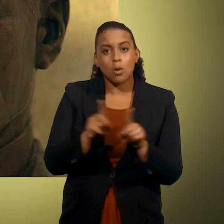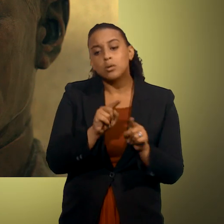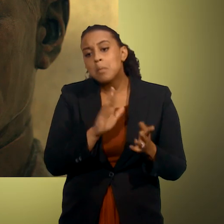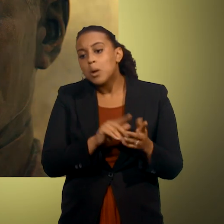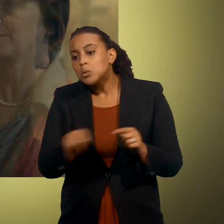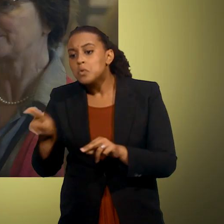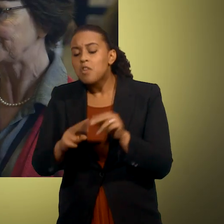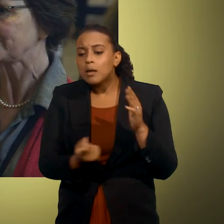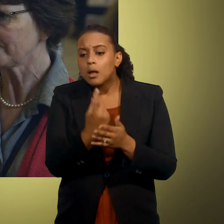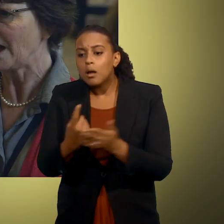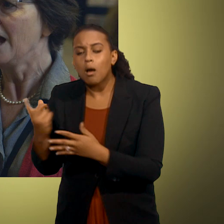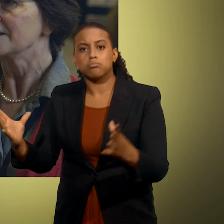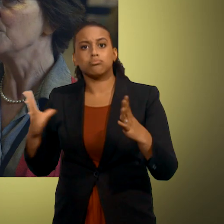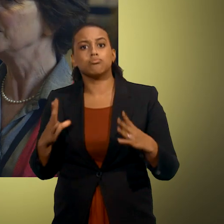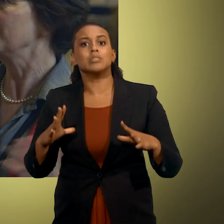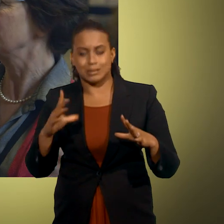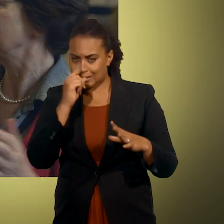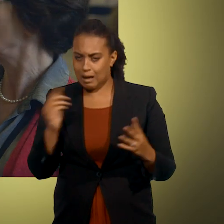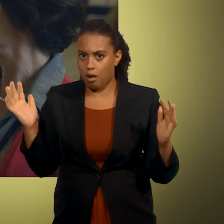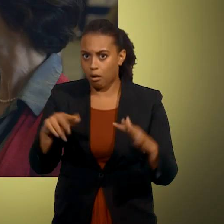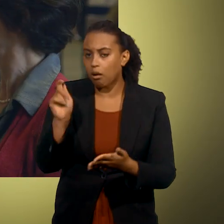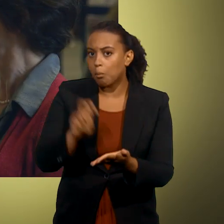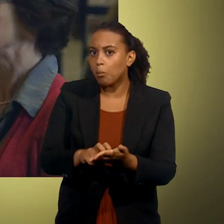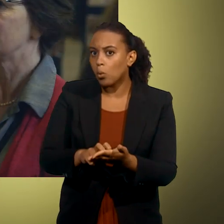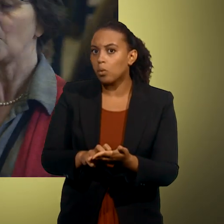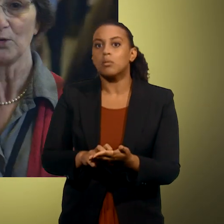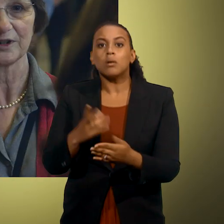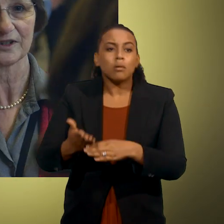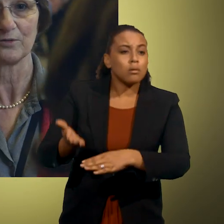If you wish to go on a tour it is advisable to purchase tickets in advance.